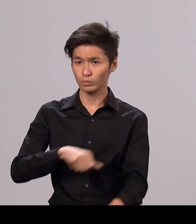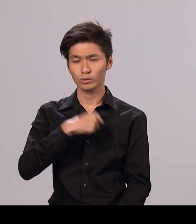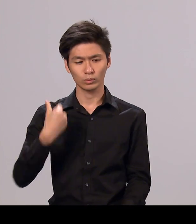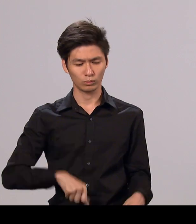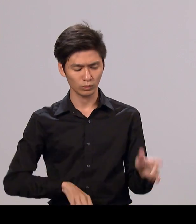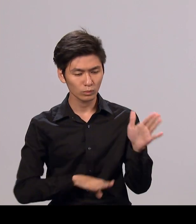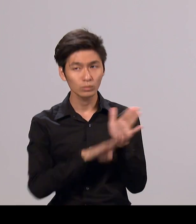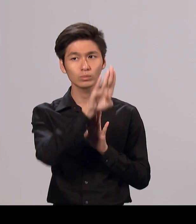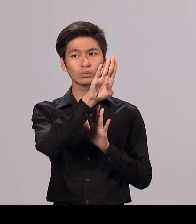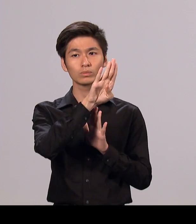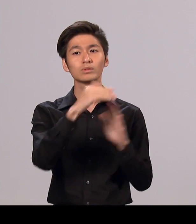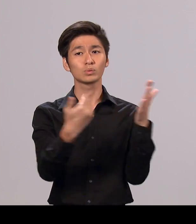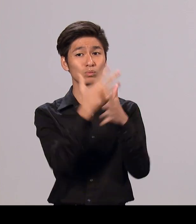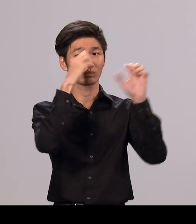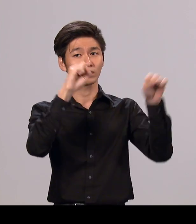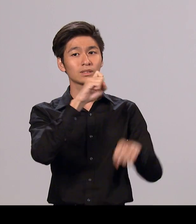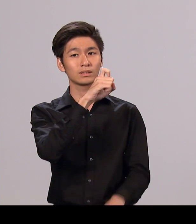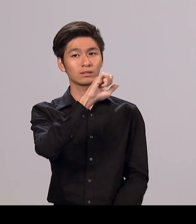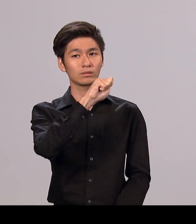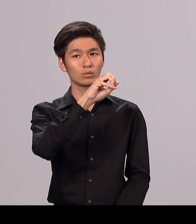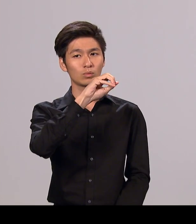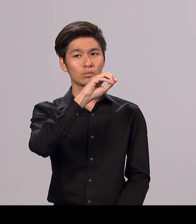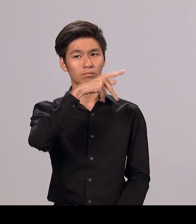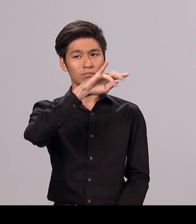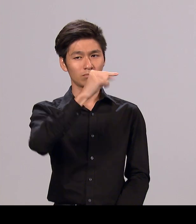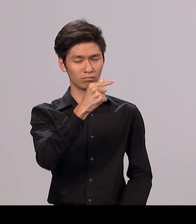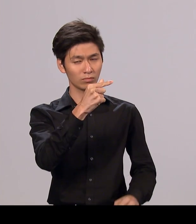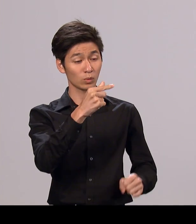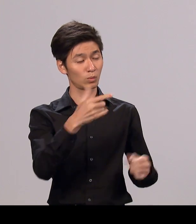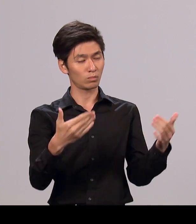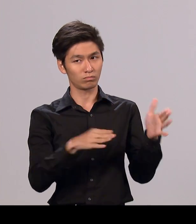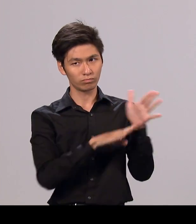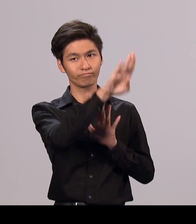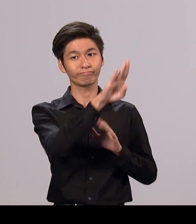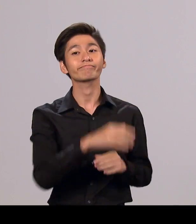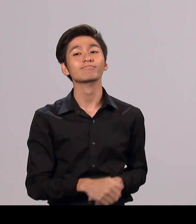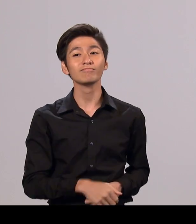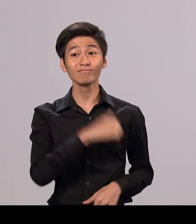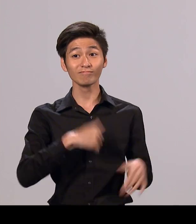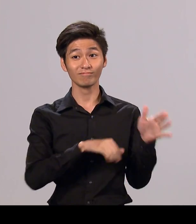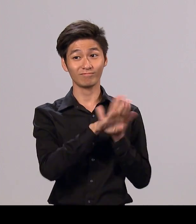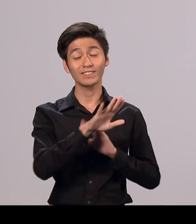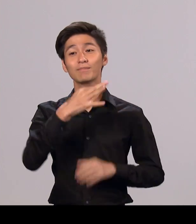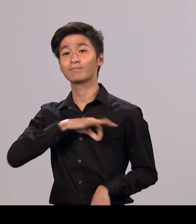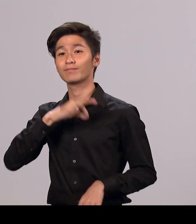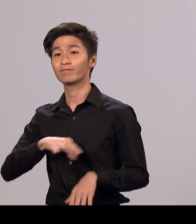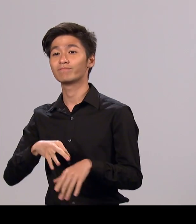China has been stable and prosperous and this has greatly benefited Asia and the world, including Singapore.